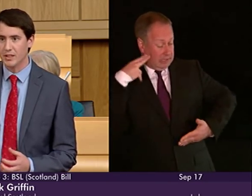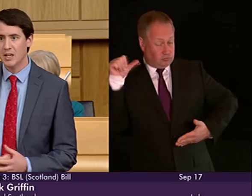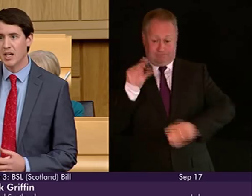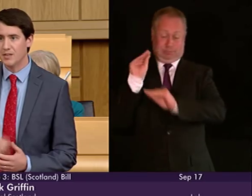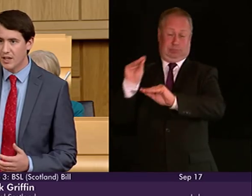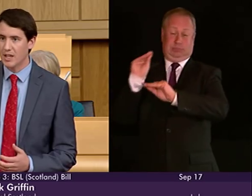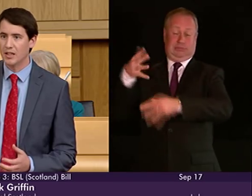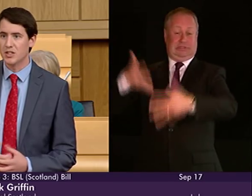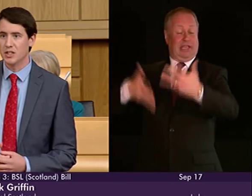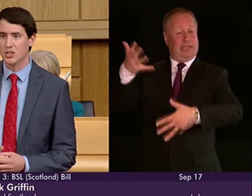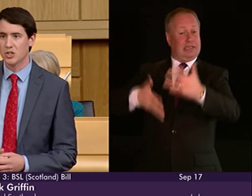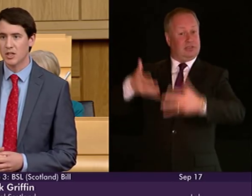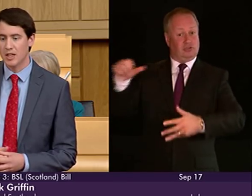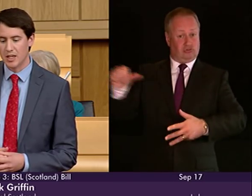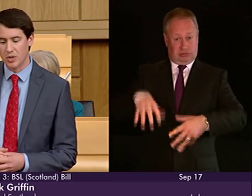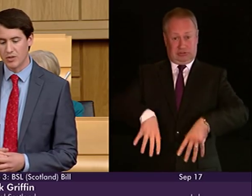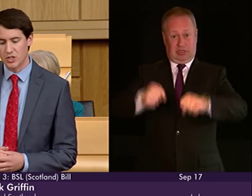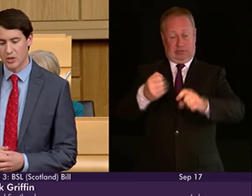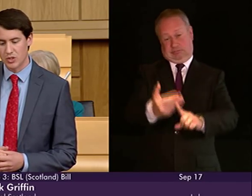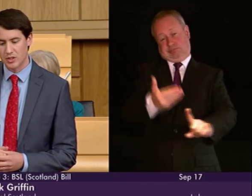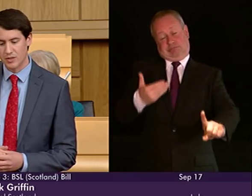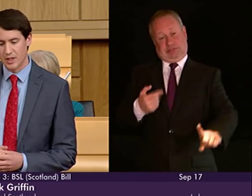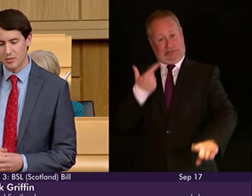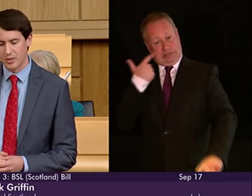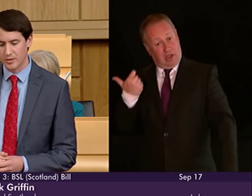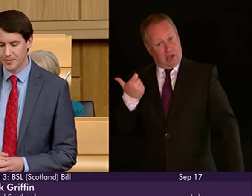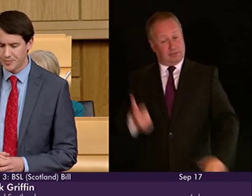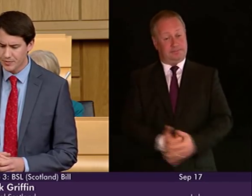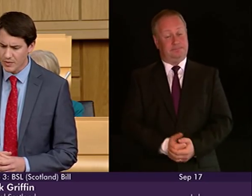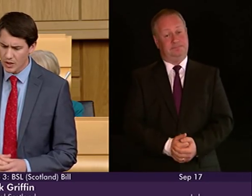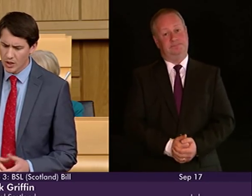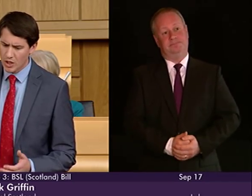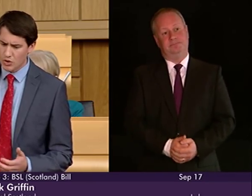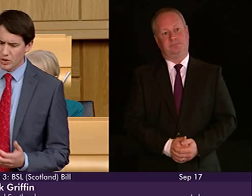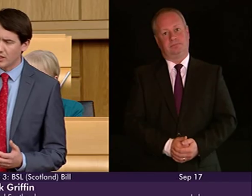be provided at a very early stage in the children’s development.